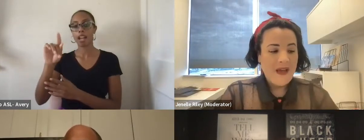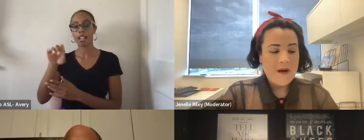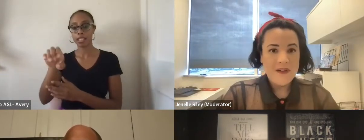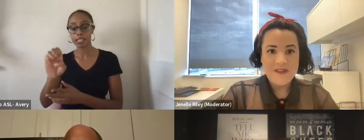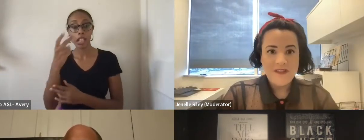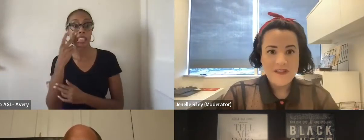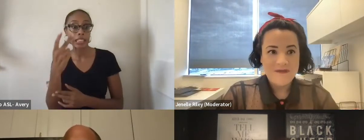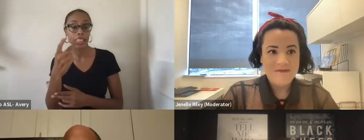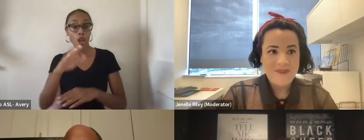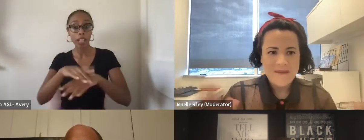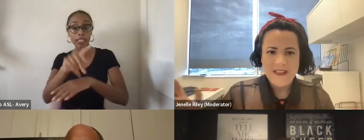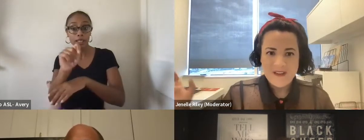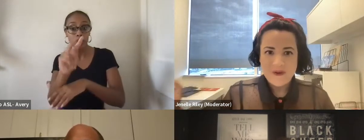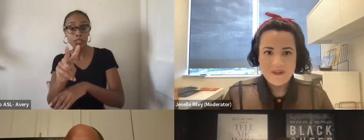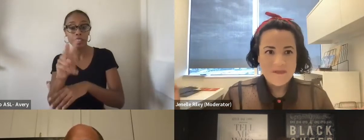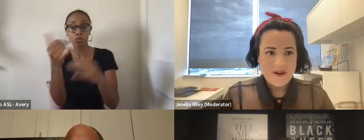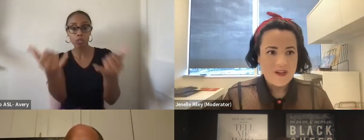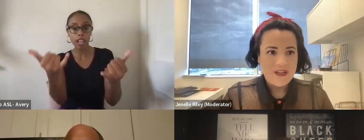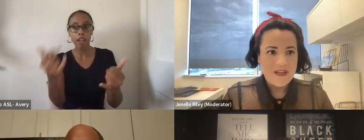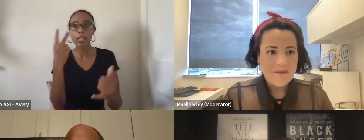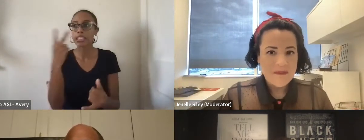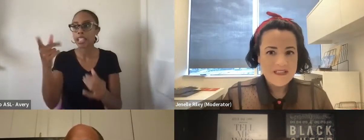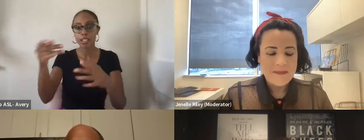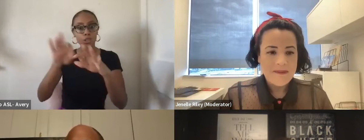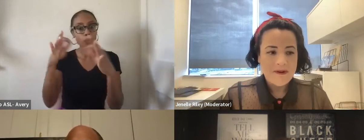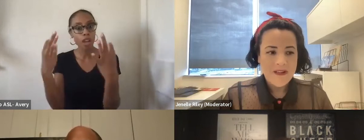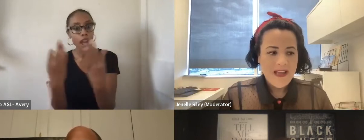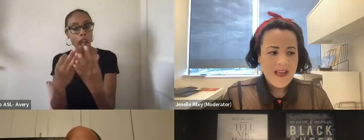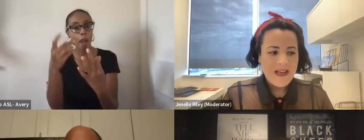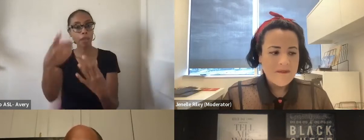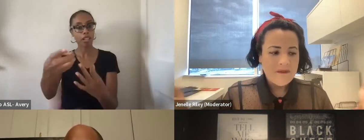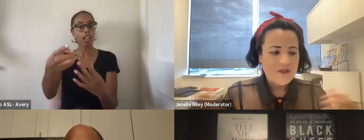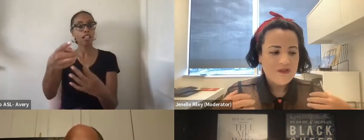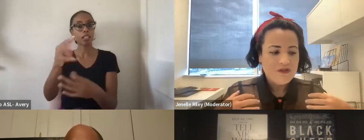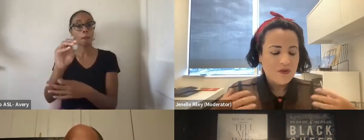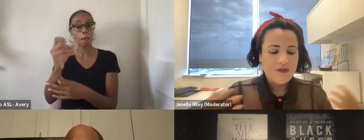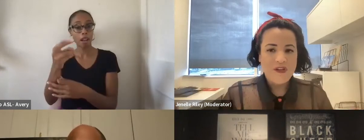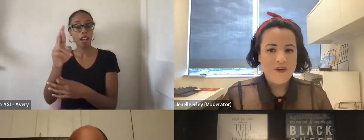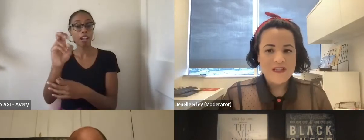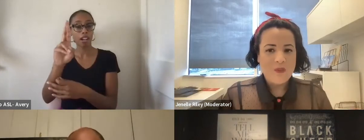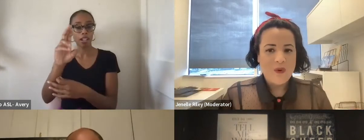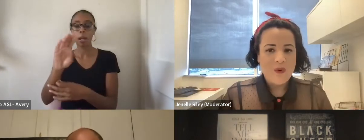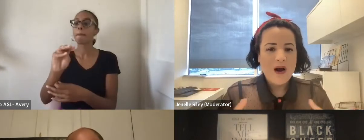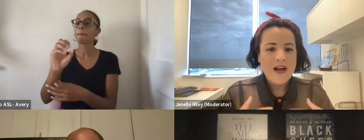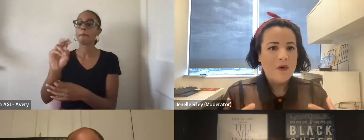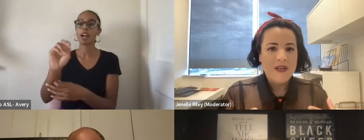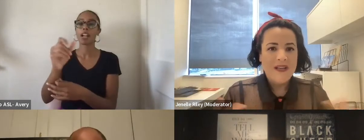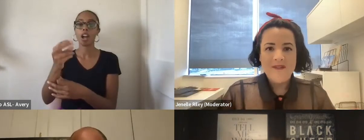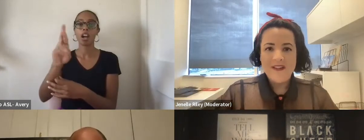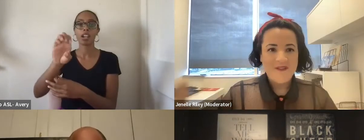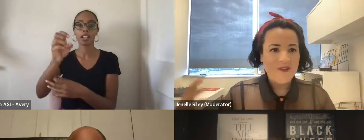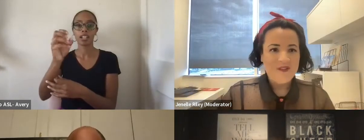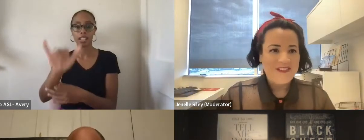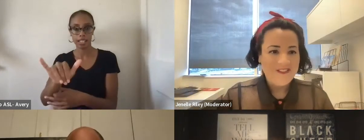And I'm just sort of curious why are we, even those of us who live in America, why are we so